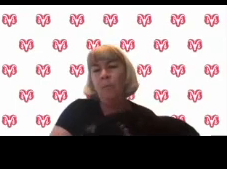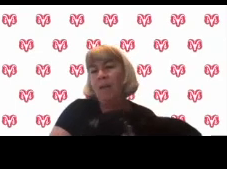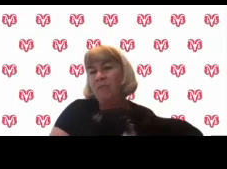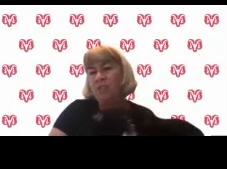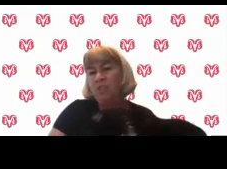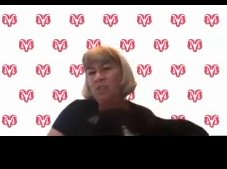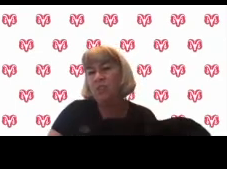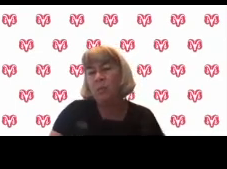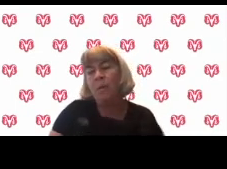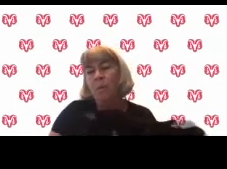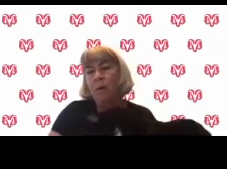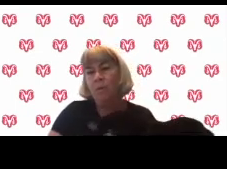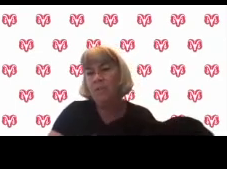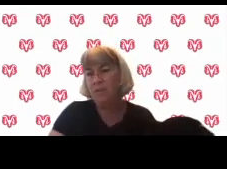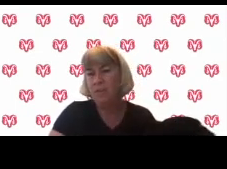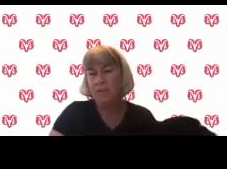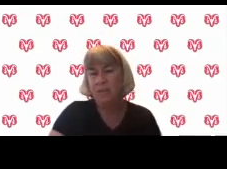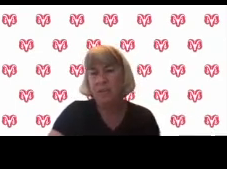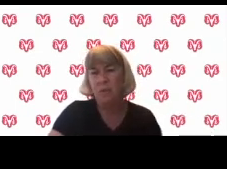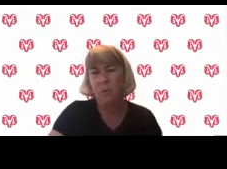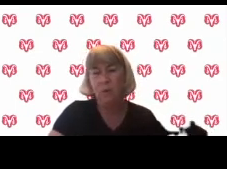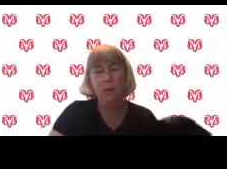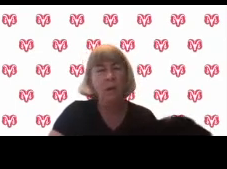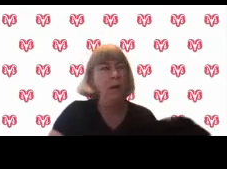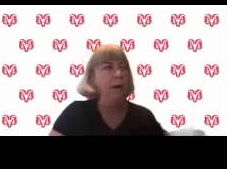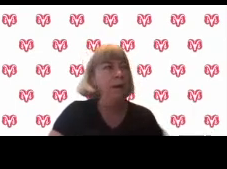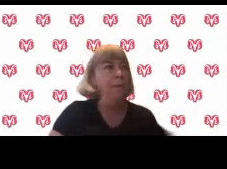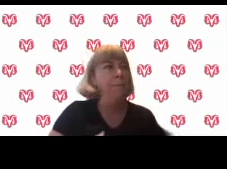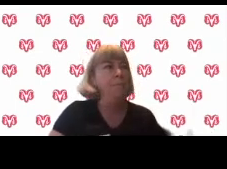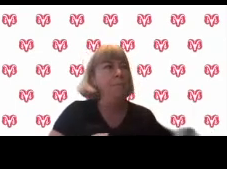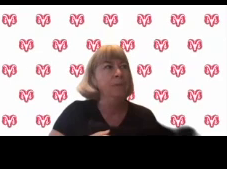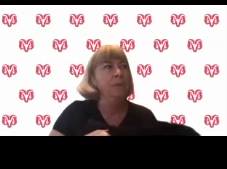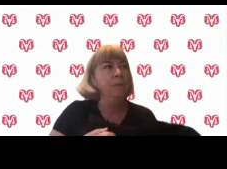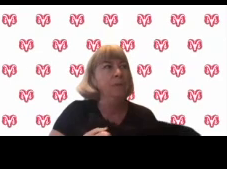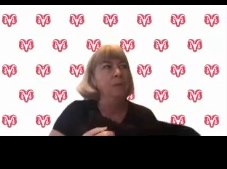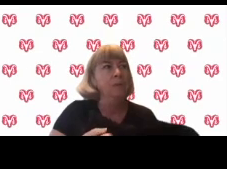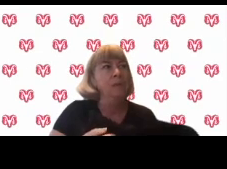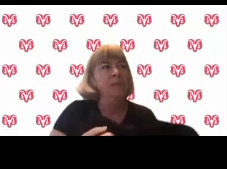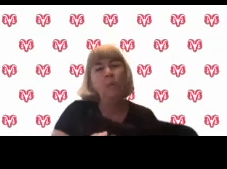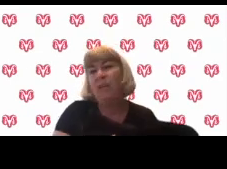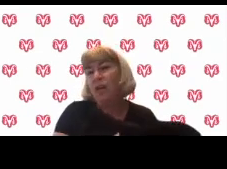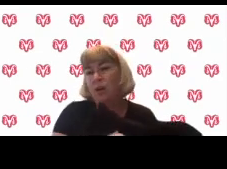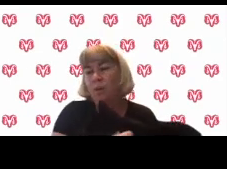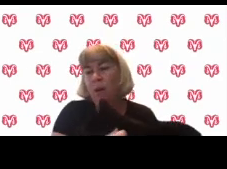rather than just assume what we think that they need or think we know.